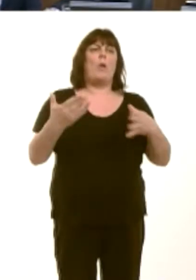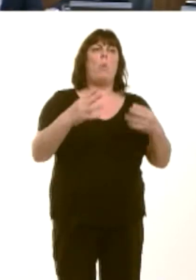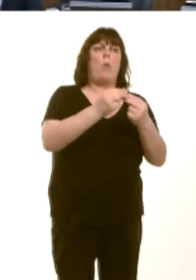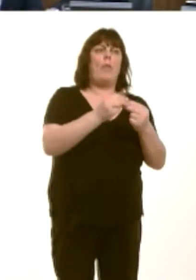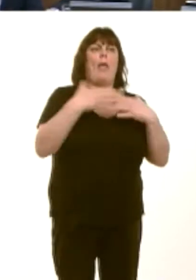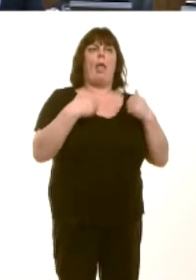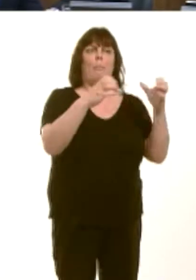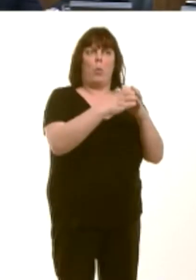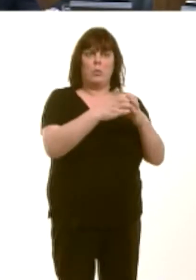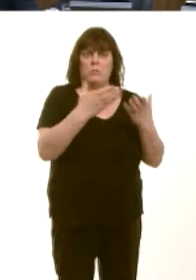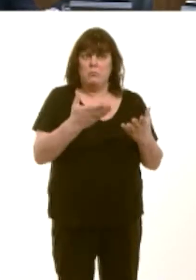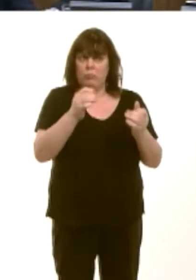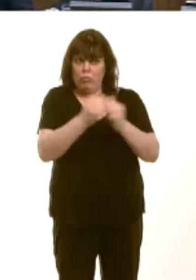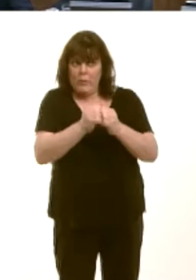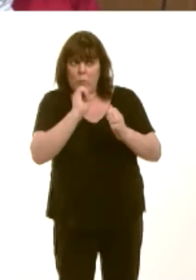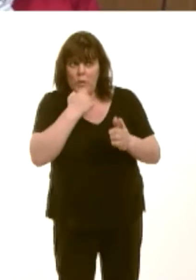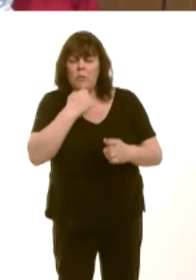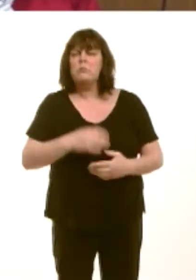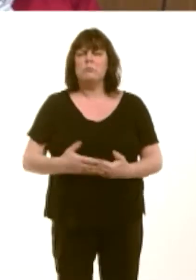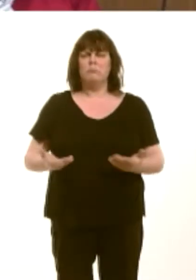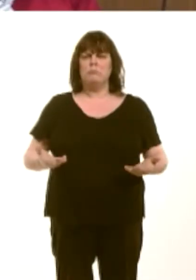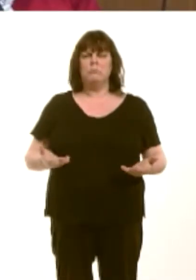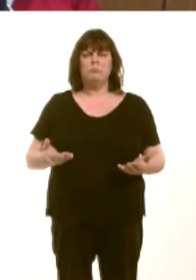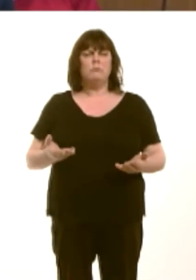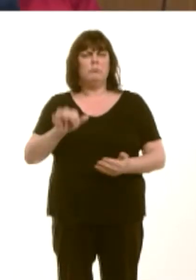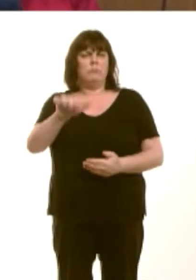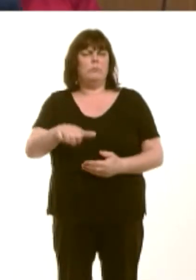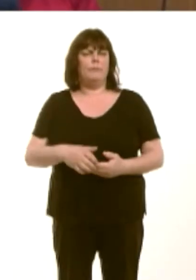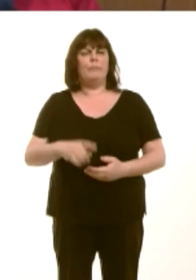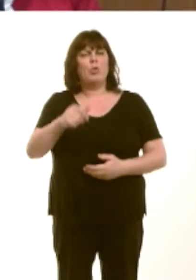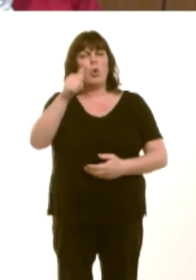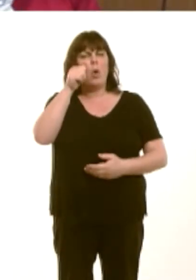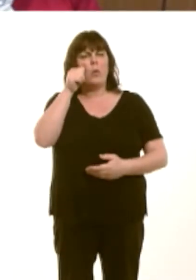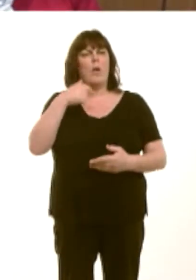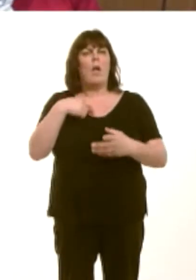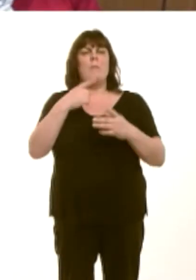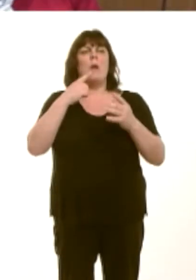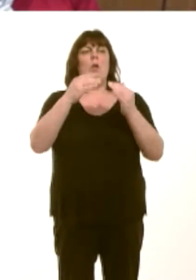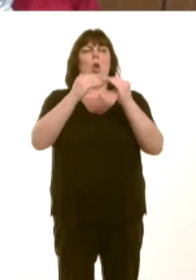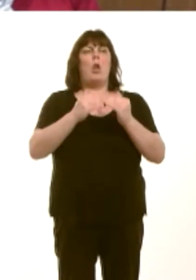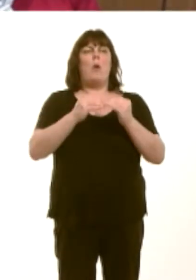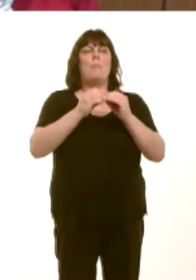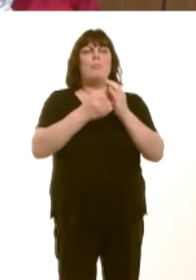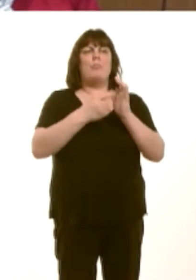She will know that Iím more than familiar with the communities that sheís describing, particularly the communities of lower Brynaman, of Gwauncaegurwen, Cwm-gors and Tairgwaith,